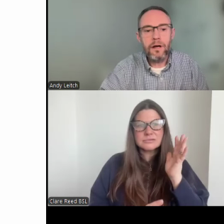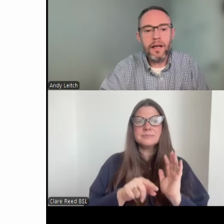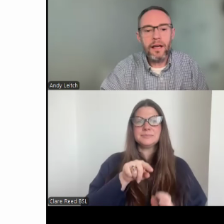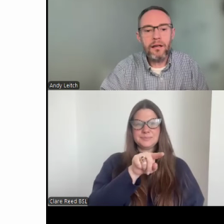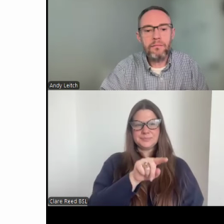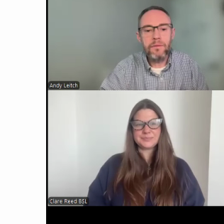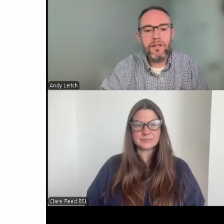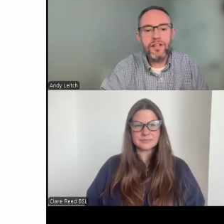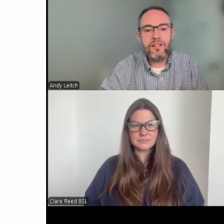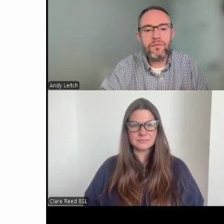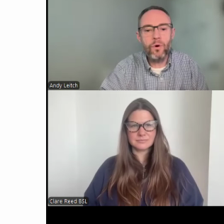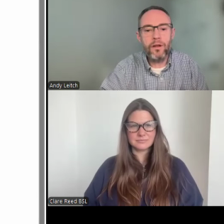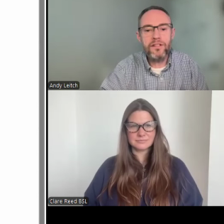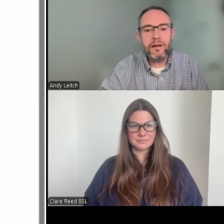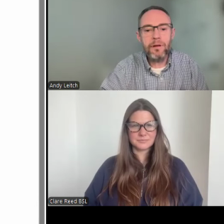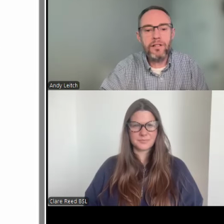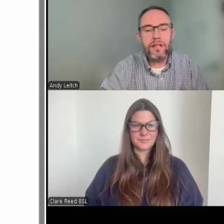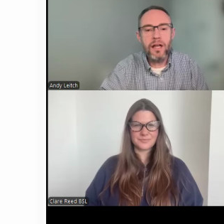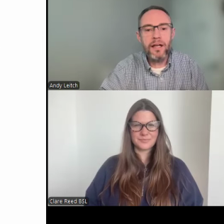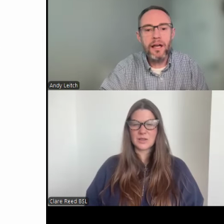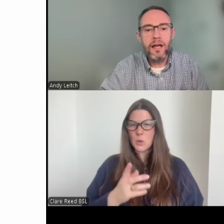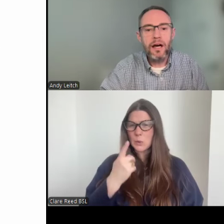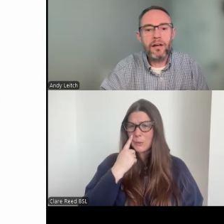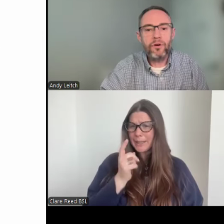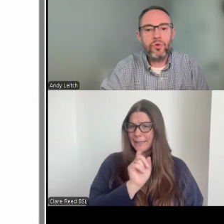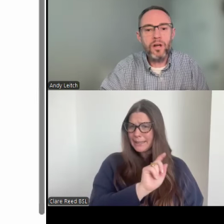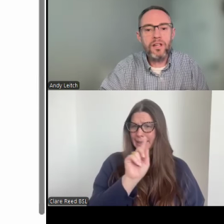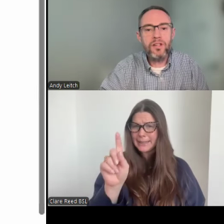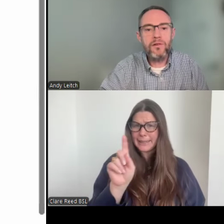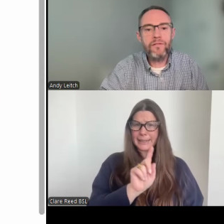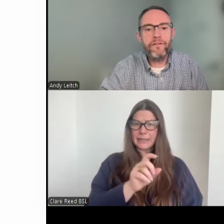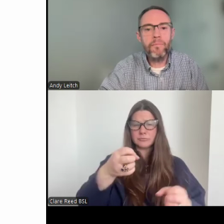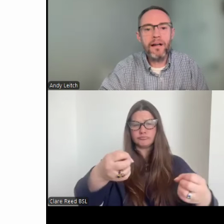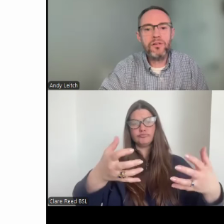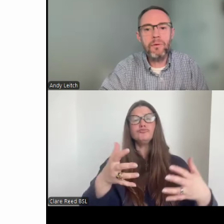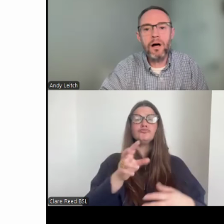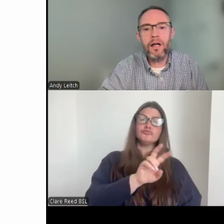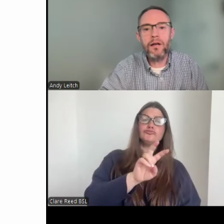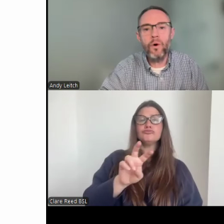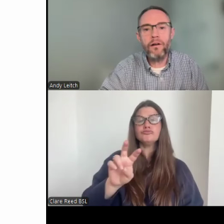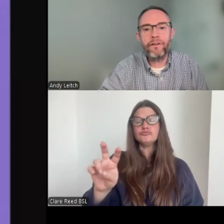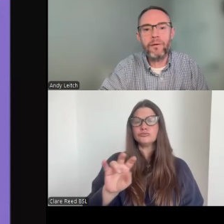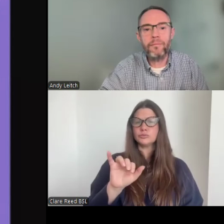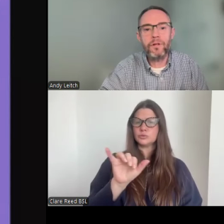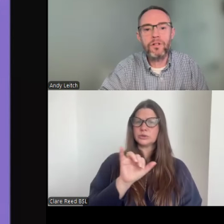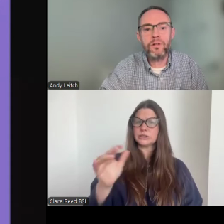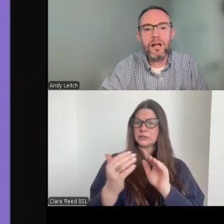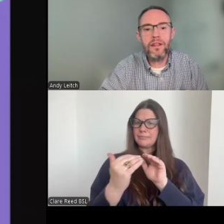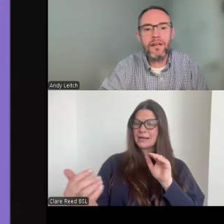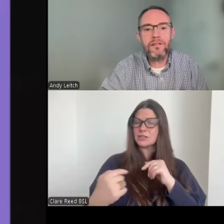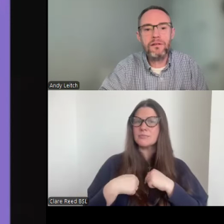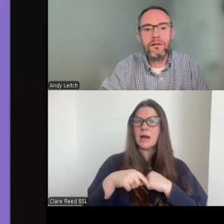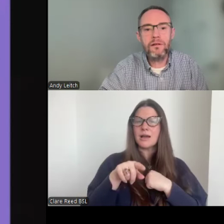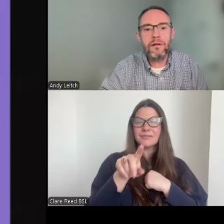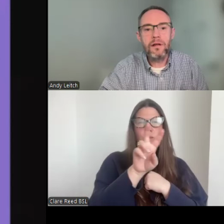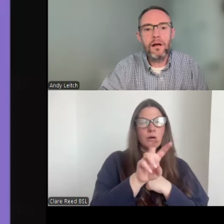I can get a sense of what this template's like. Of course, what I can do is refer back to my wireframe, which looks like this,